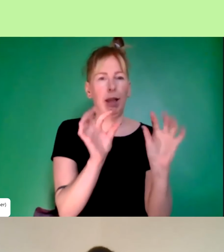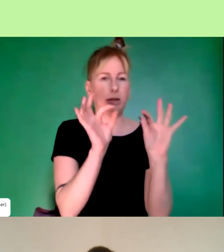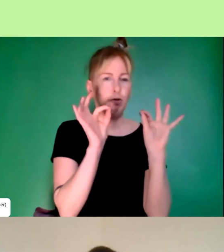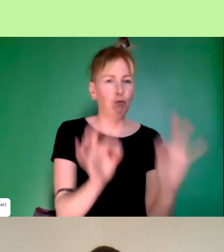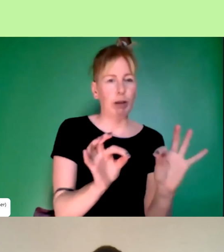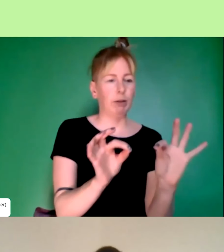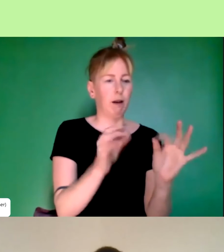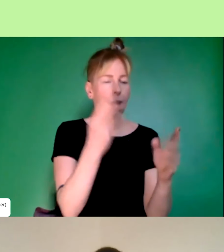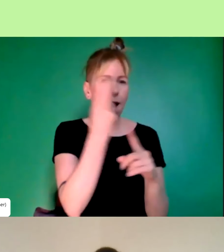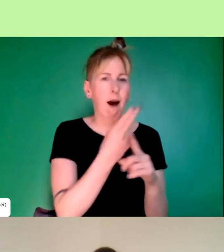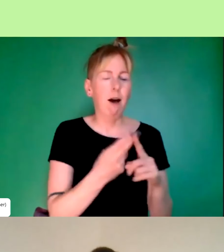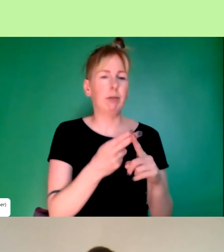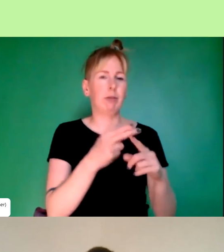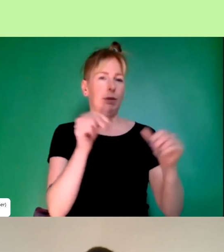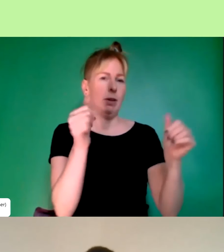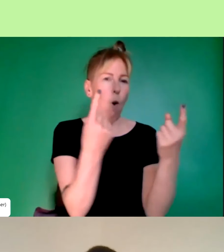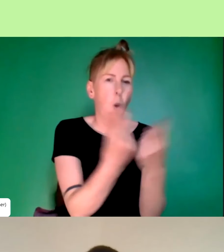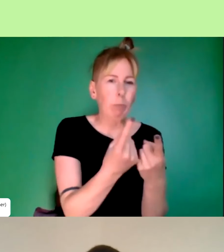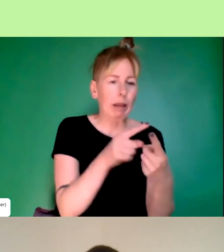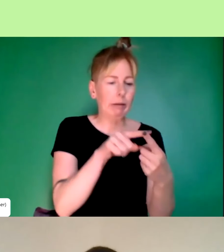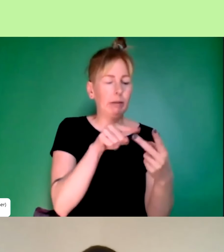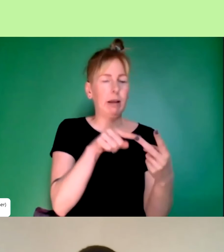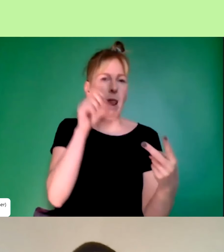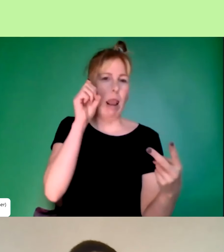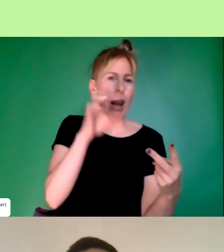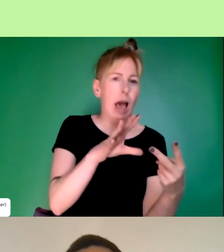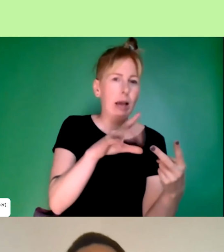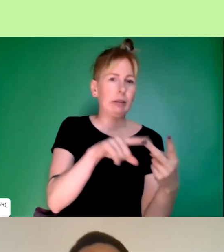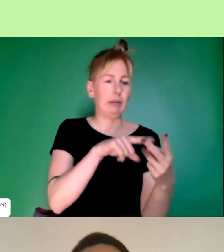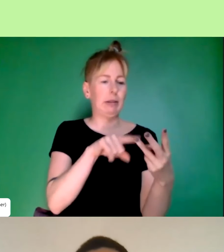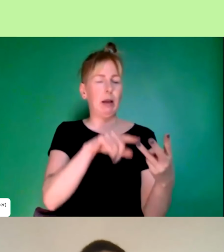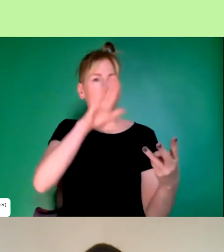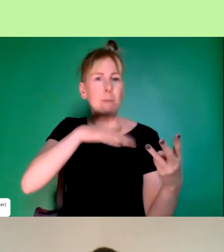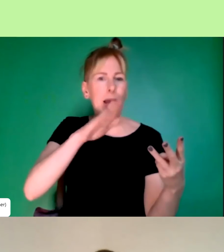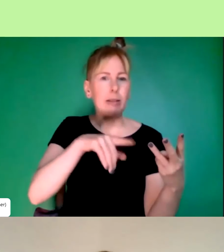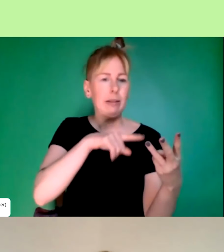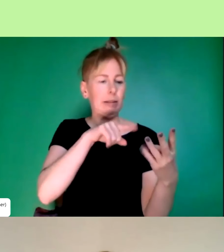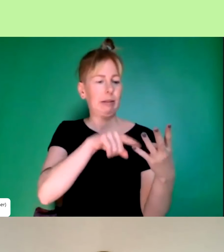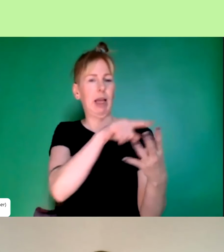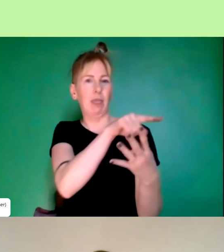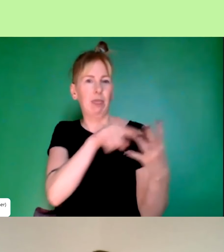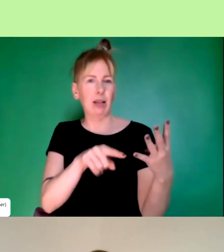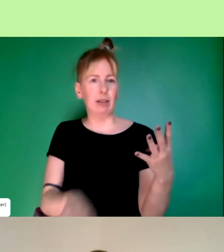or painting or whatever form, you know. And anybody who kind of, well, in my year,